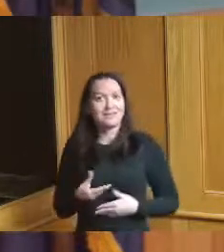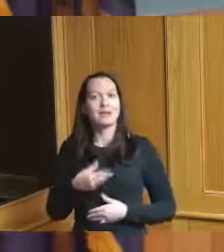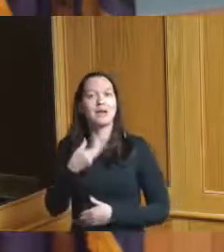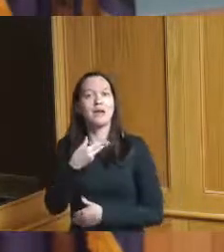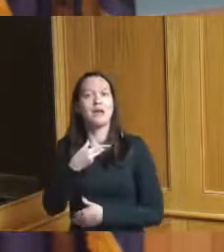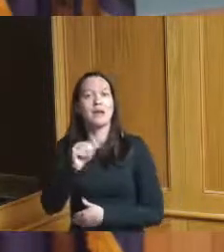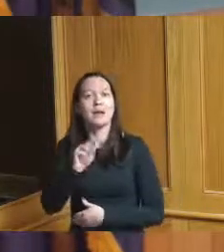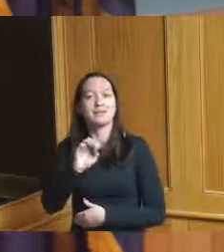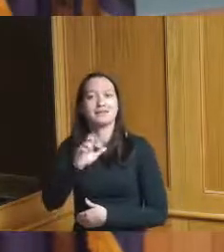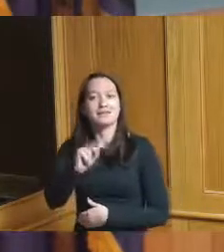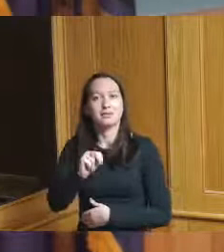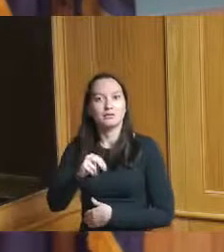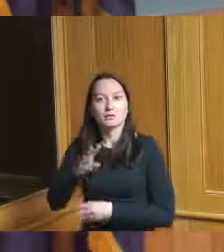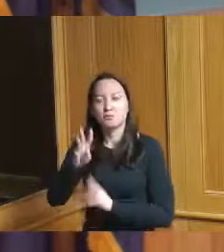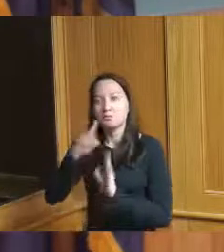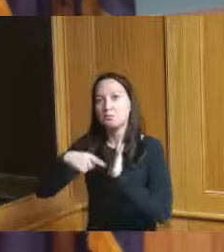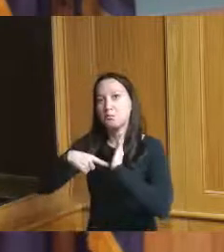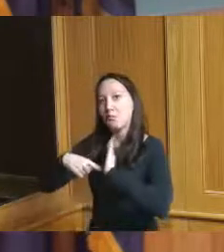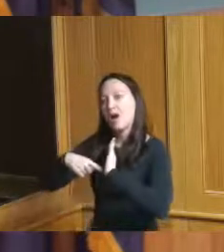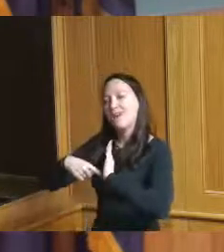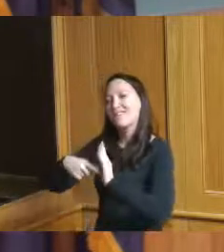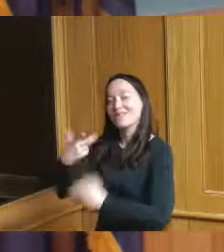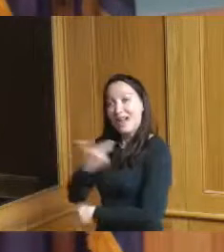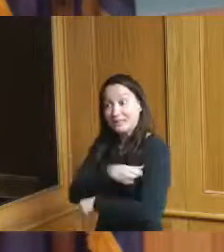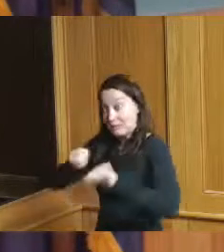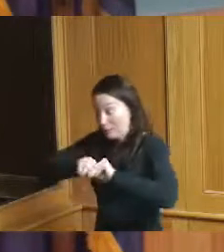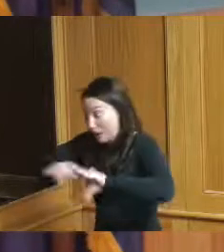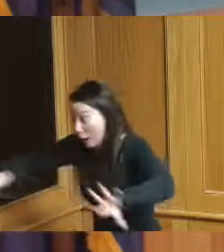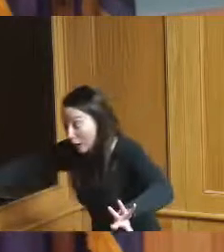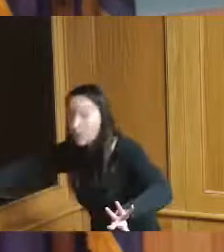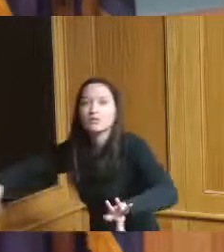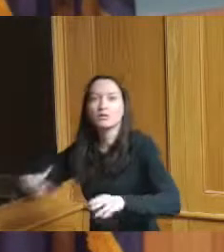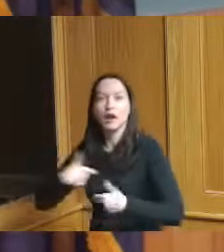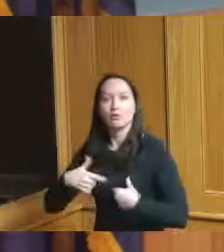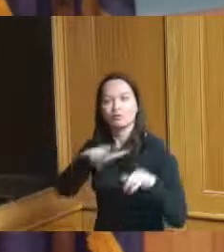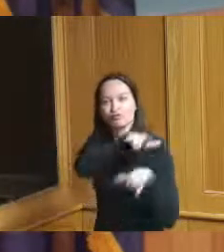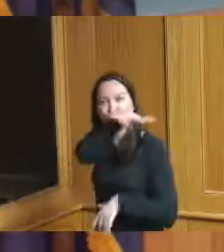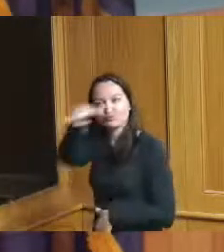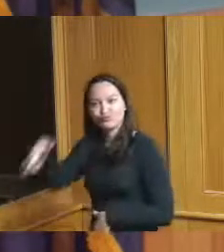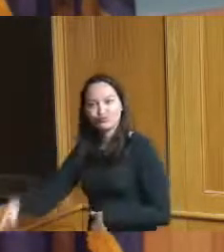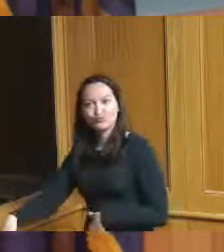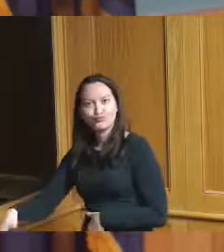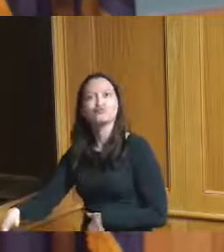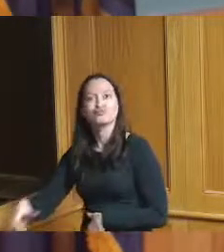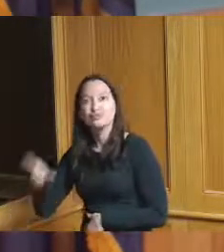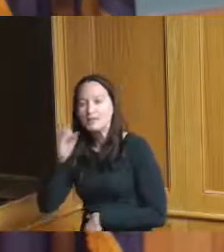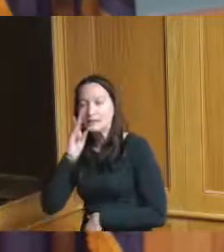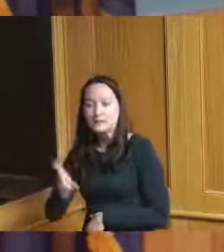of getting the vaccine out and I got a chance to fly down there and and see it in Virginia